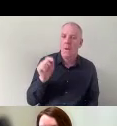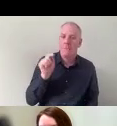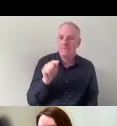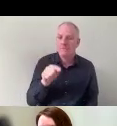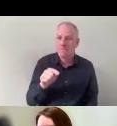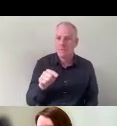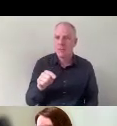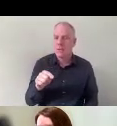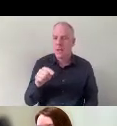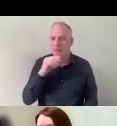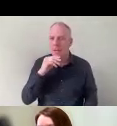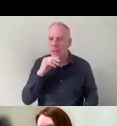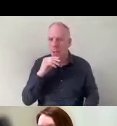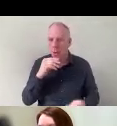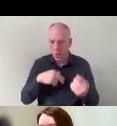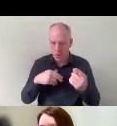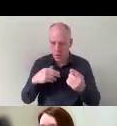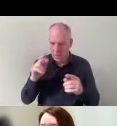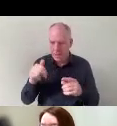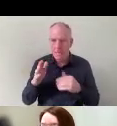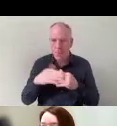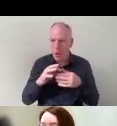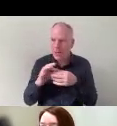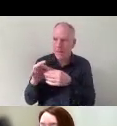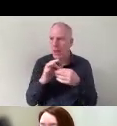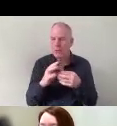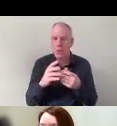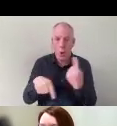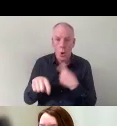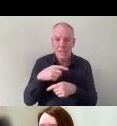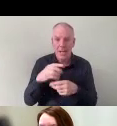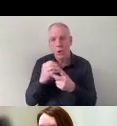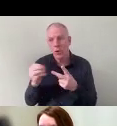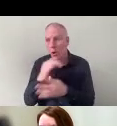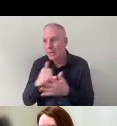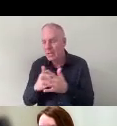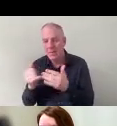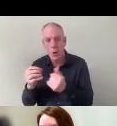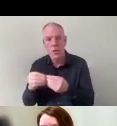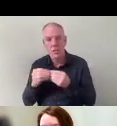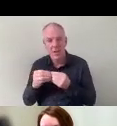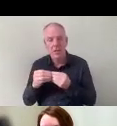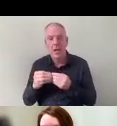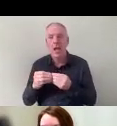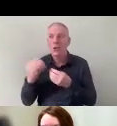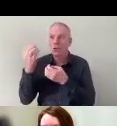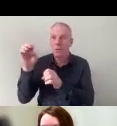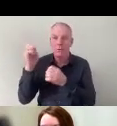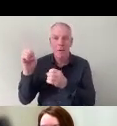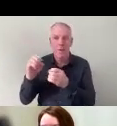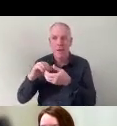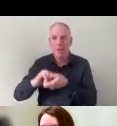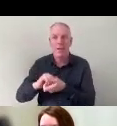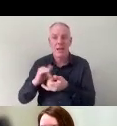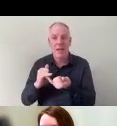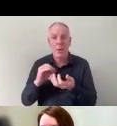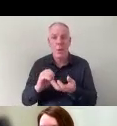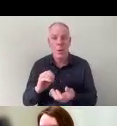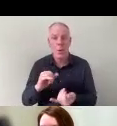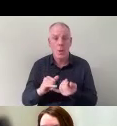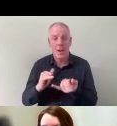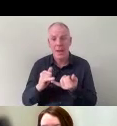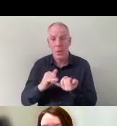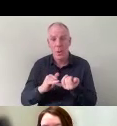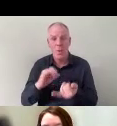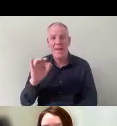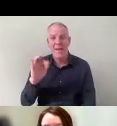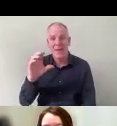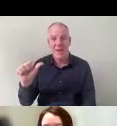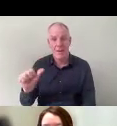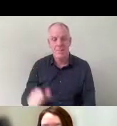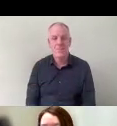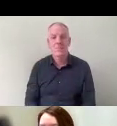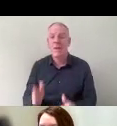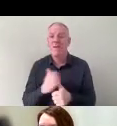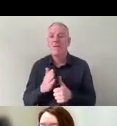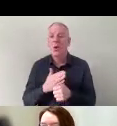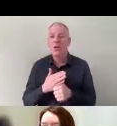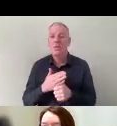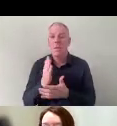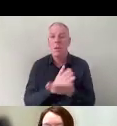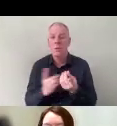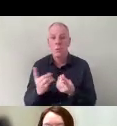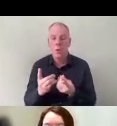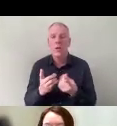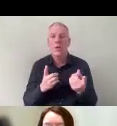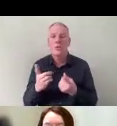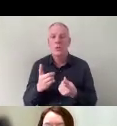fosters a close collaboration between us in conservation and, for instance, our curatorial colleagues, like Aoife. The first step of our survey was to run X-ray